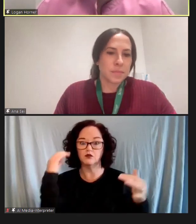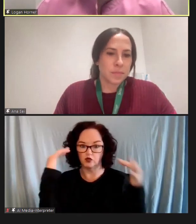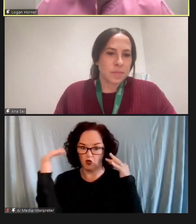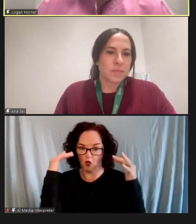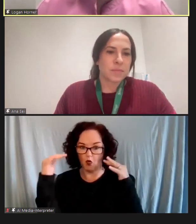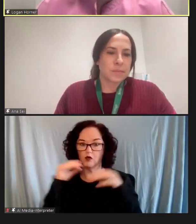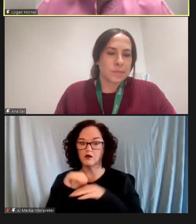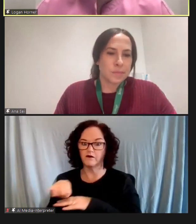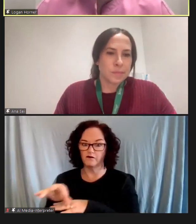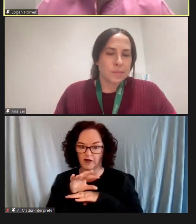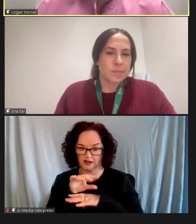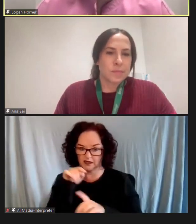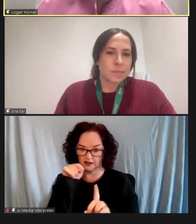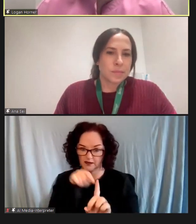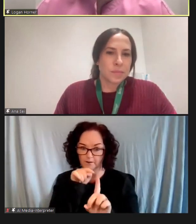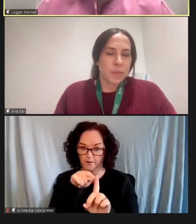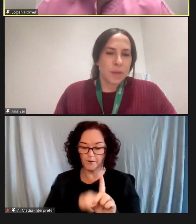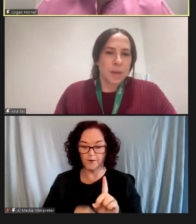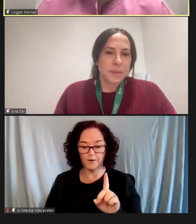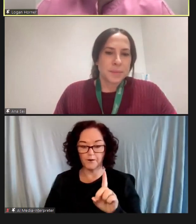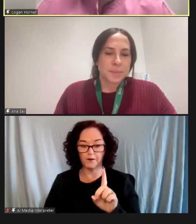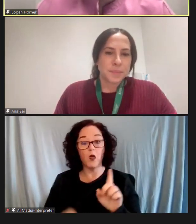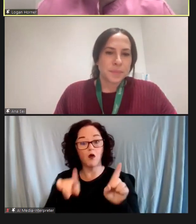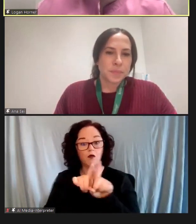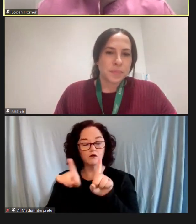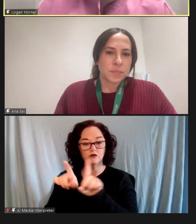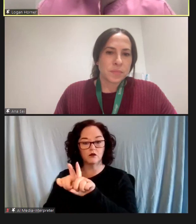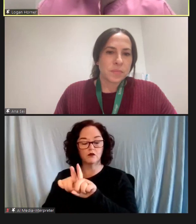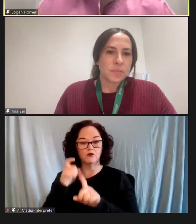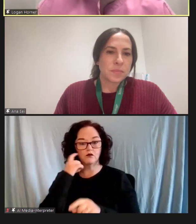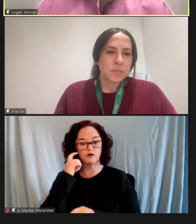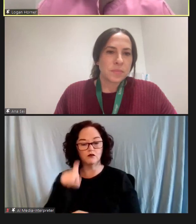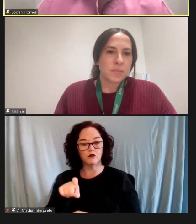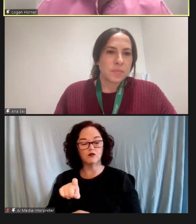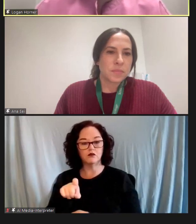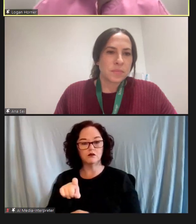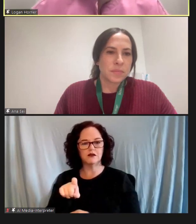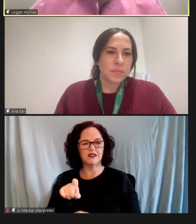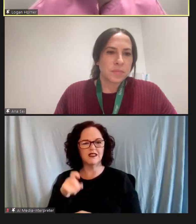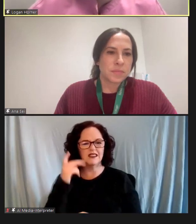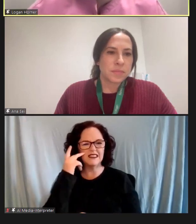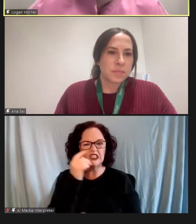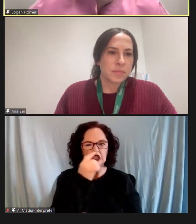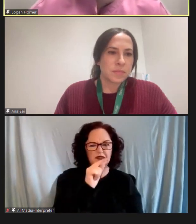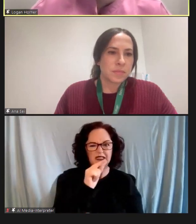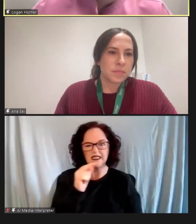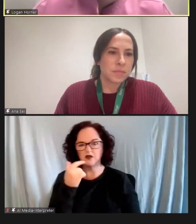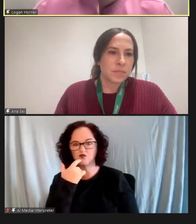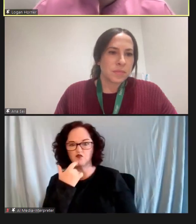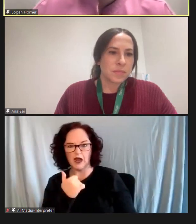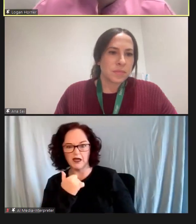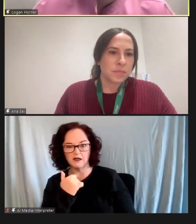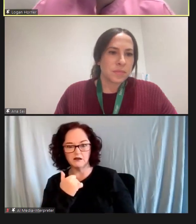thing that we start to see in the green